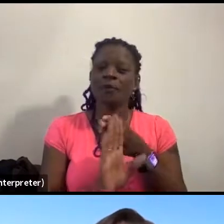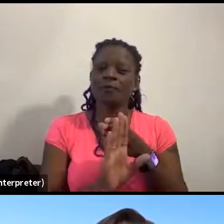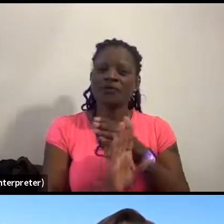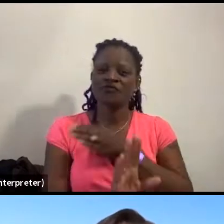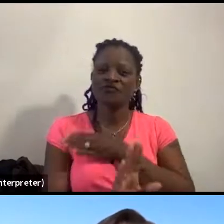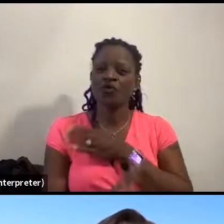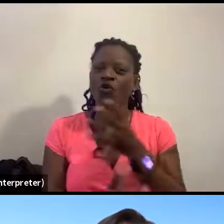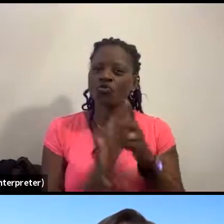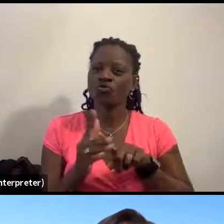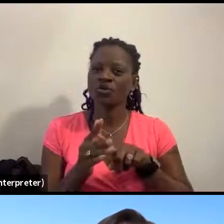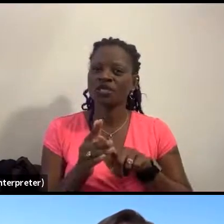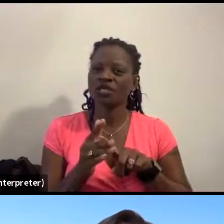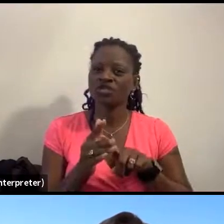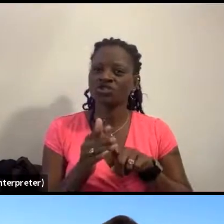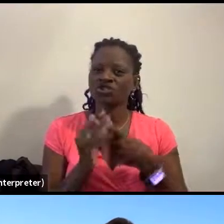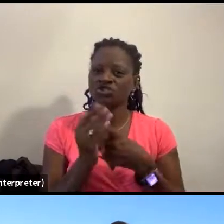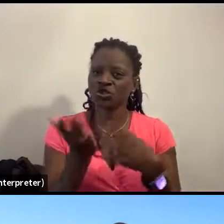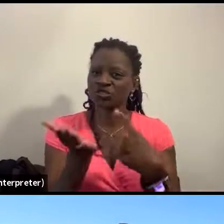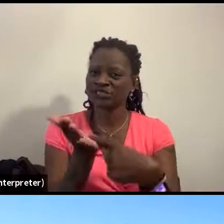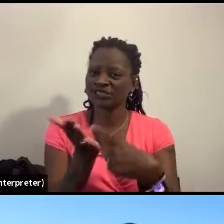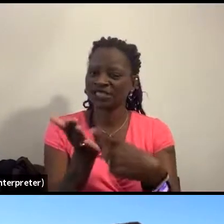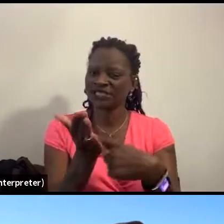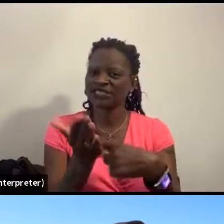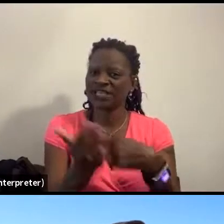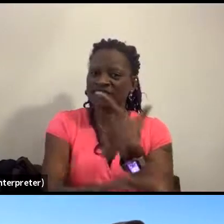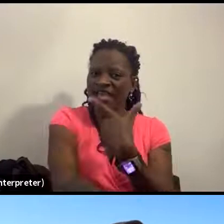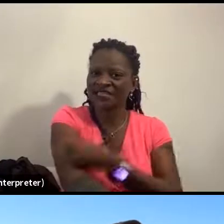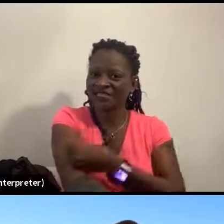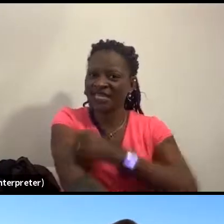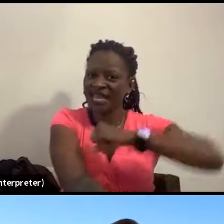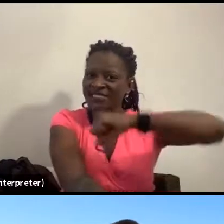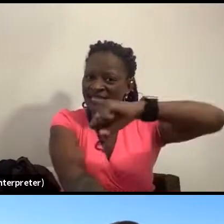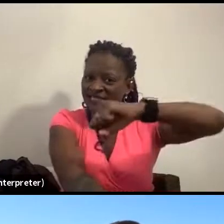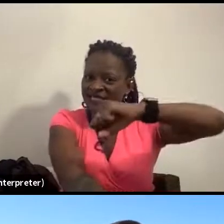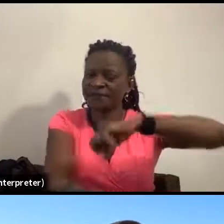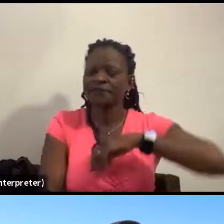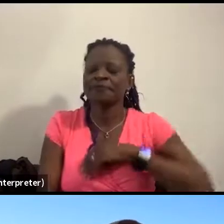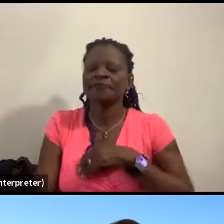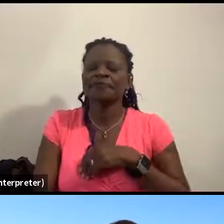discussion about vaccine hesitancy, I want to bring in Kate PIAC, an epidemiologist